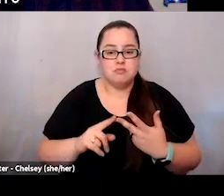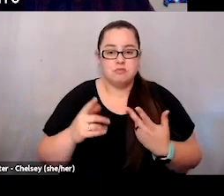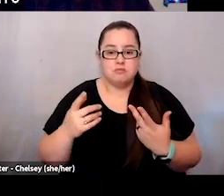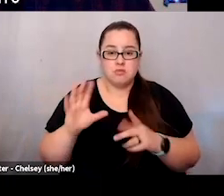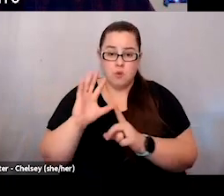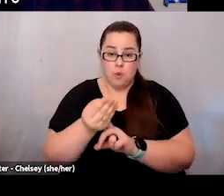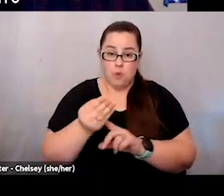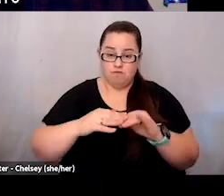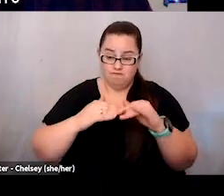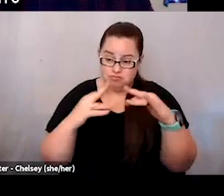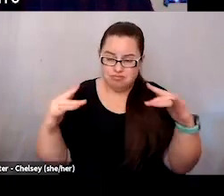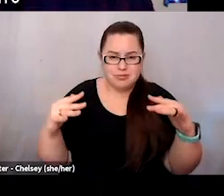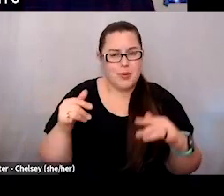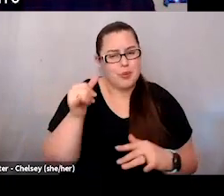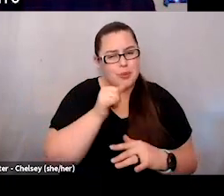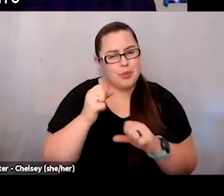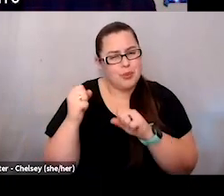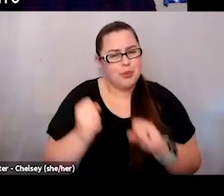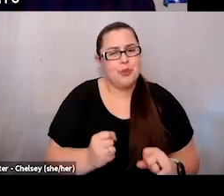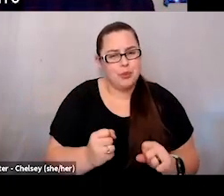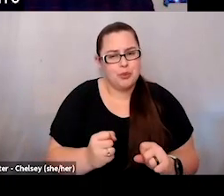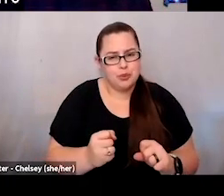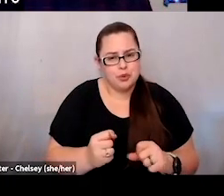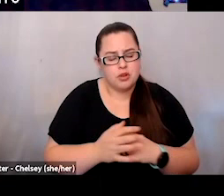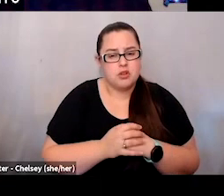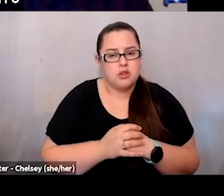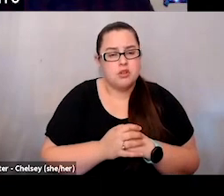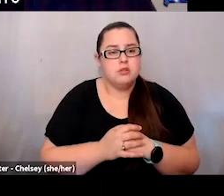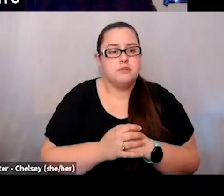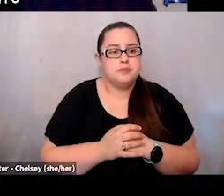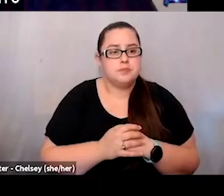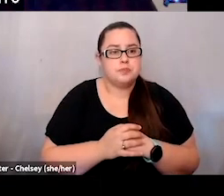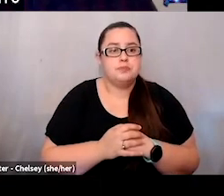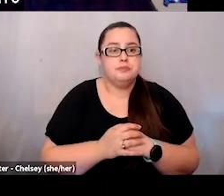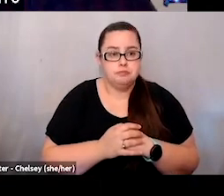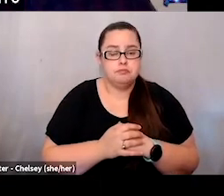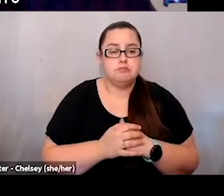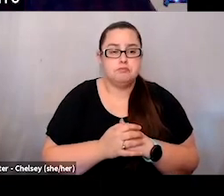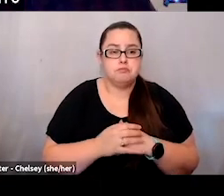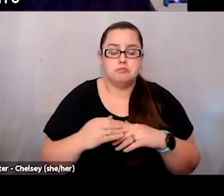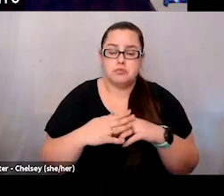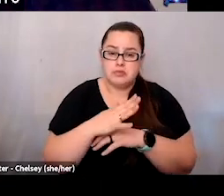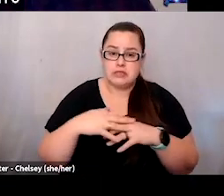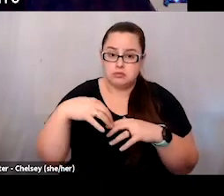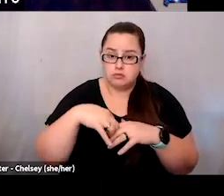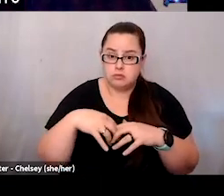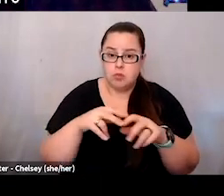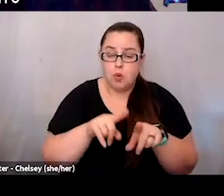absolutely incredible. Additionally, Native Americans begin to settle down in permanent